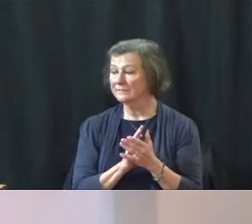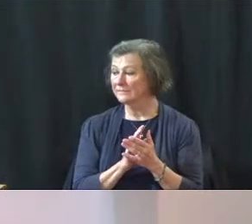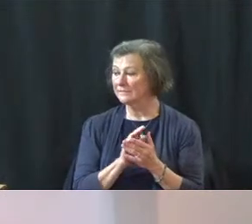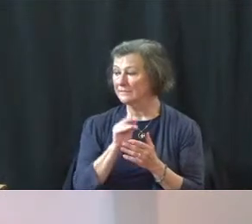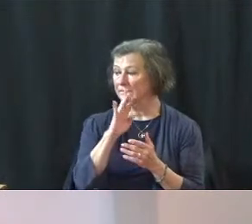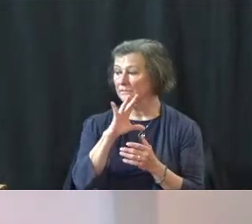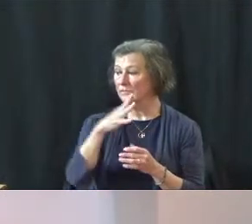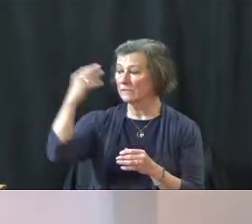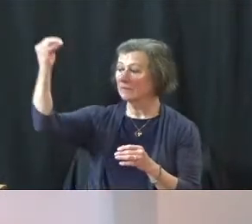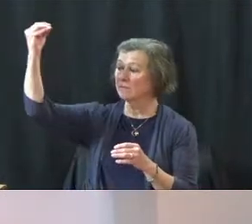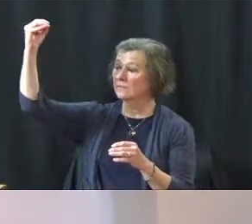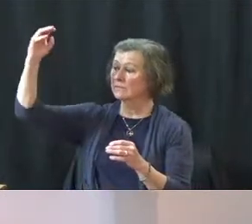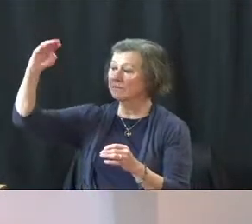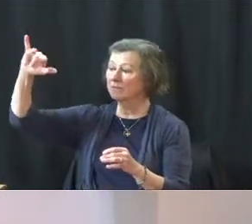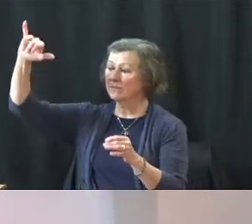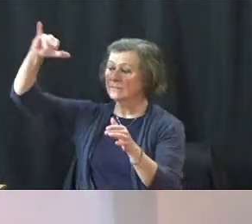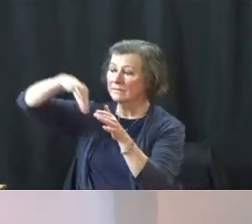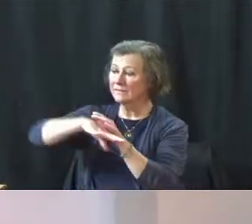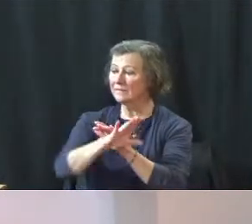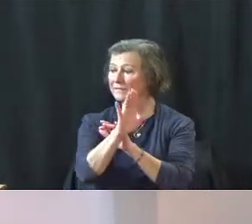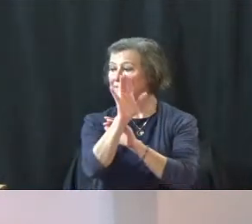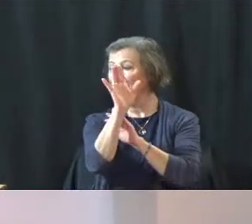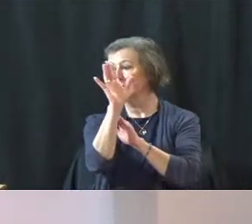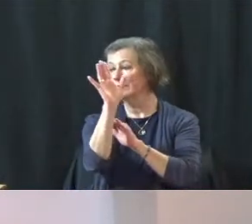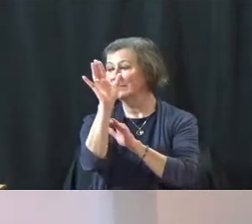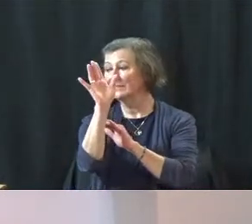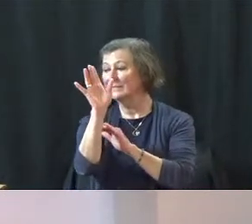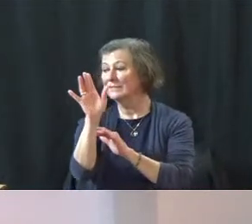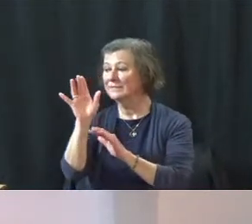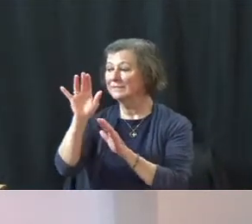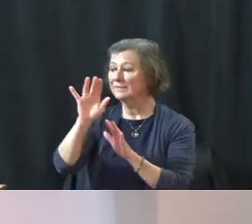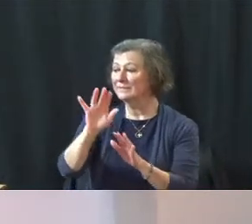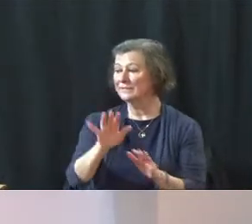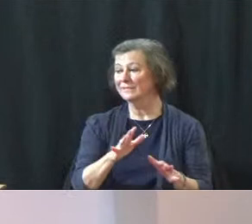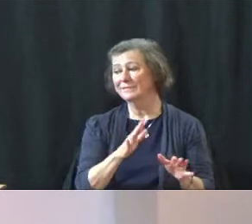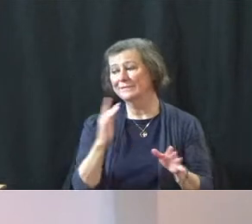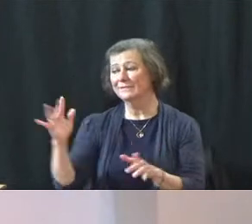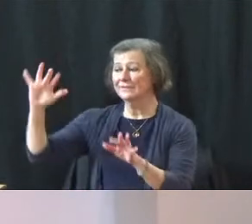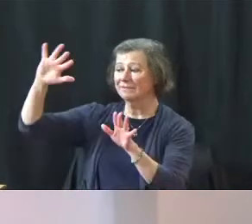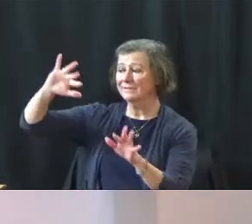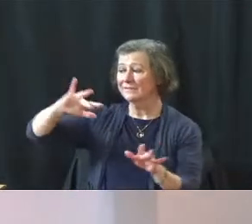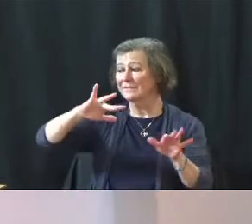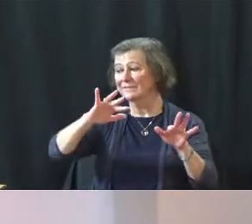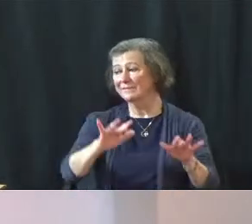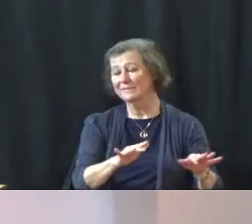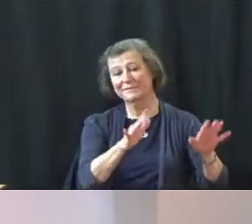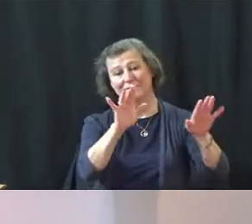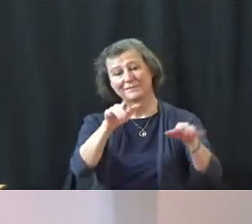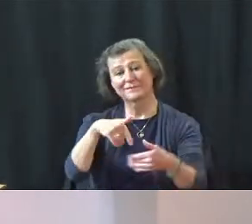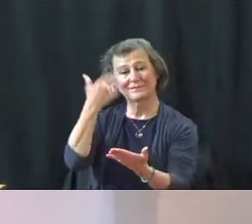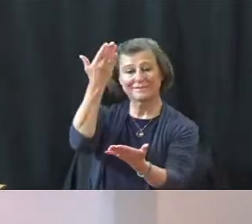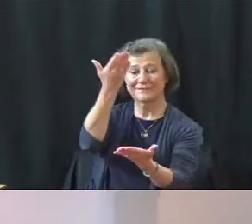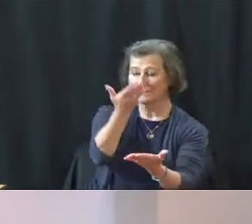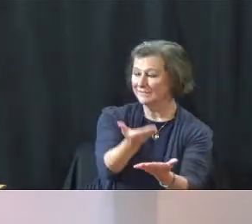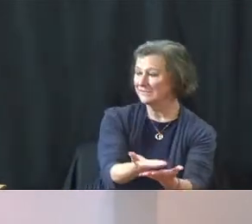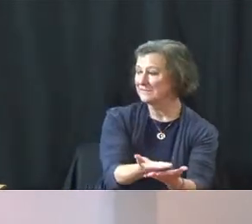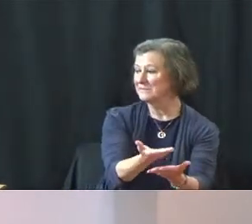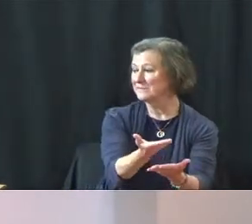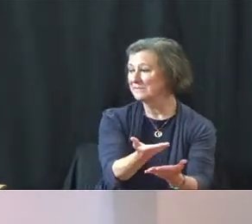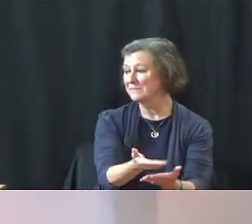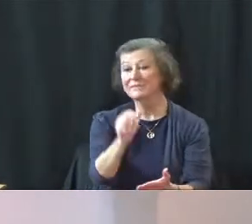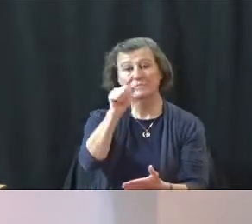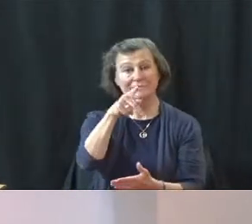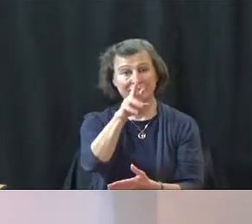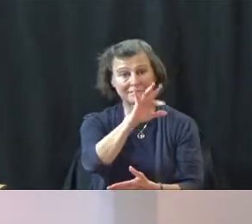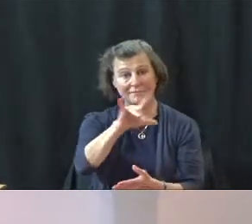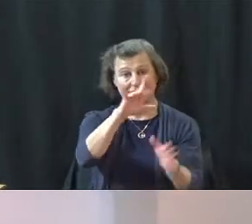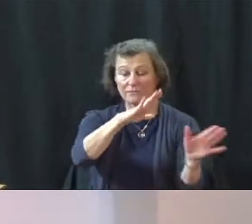April goes out as May comes in, How graceful I saw her come in.